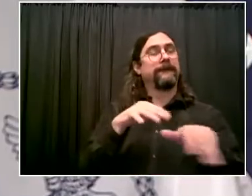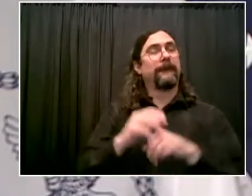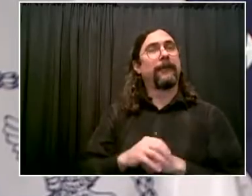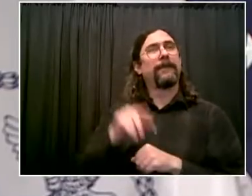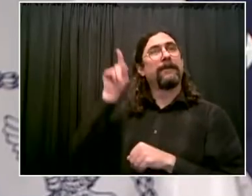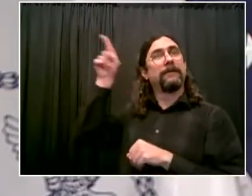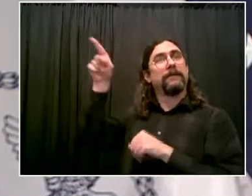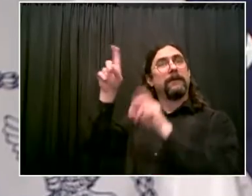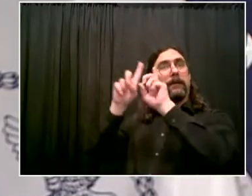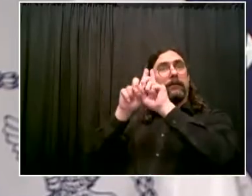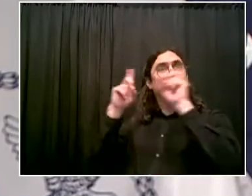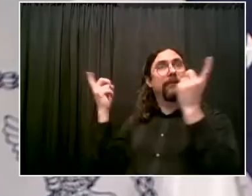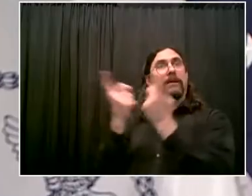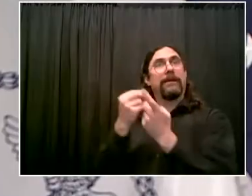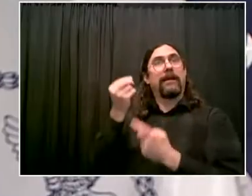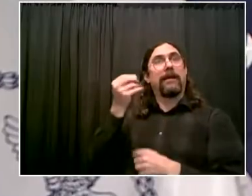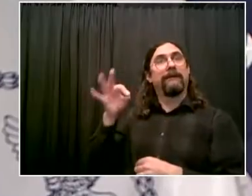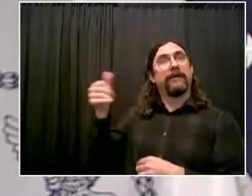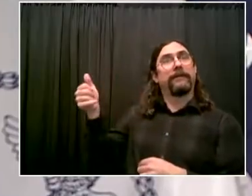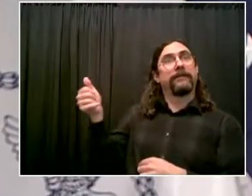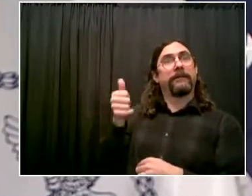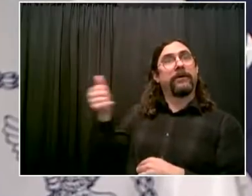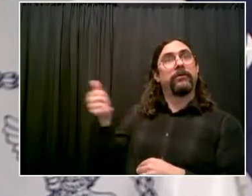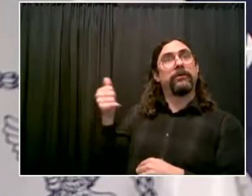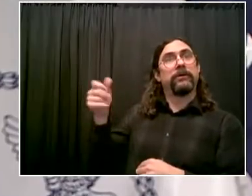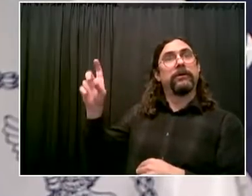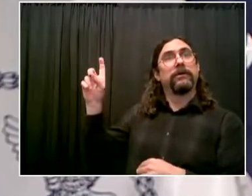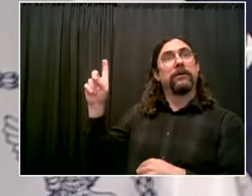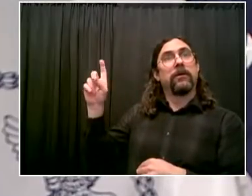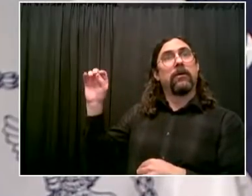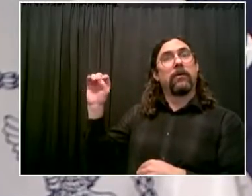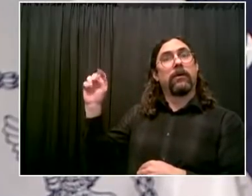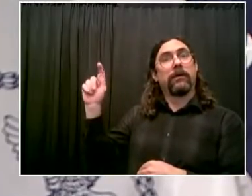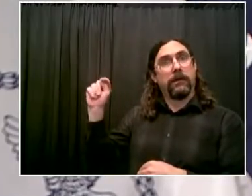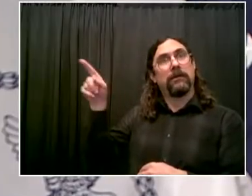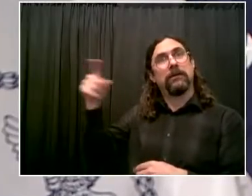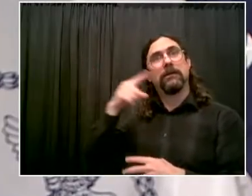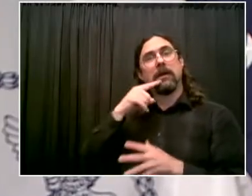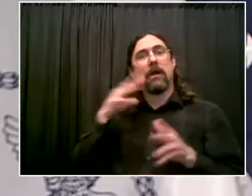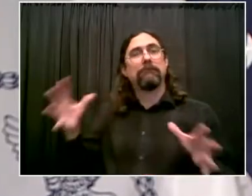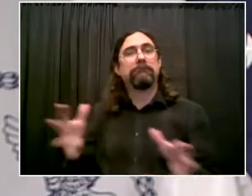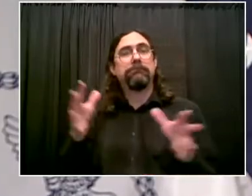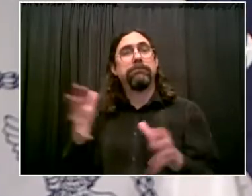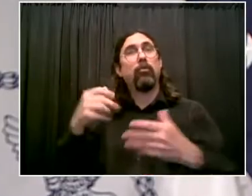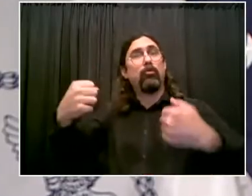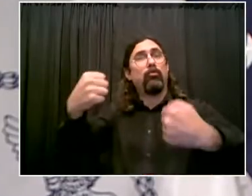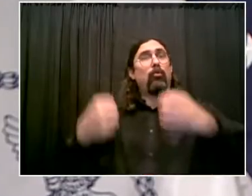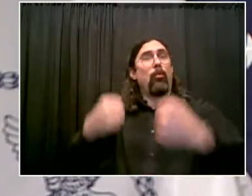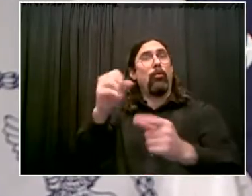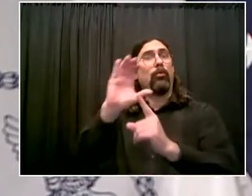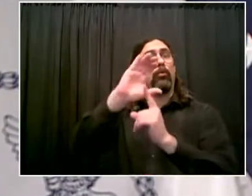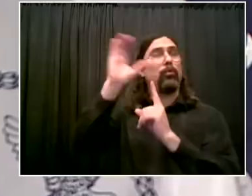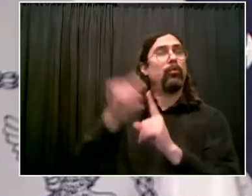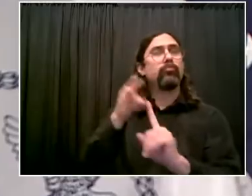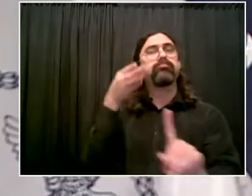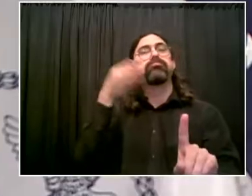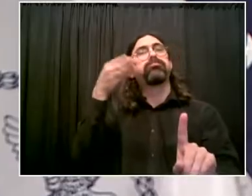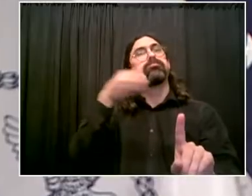ALTERNATIVTO AAA ALLSTATE IS T'TIME TO BREAK CAR CULTURE THE CITY NO LONGER